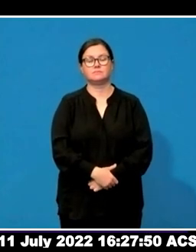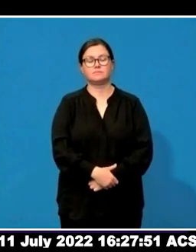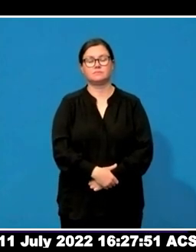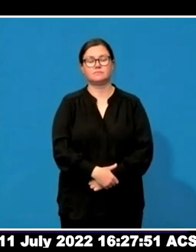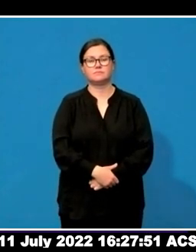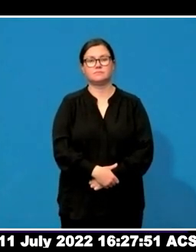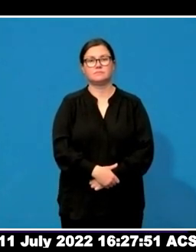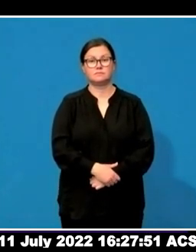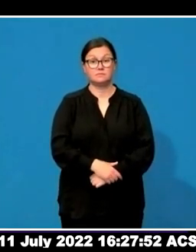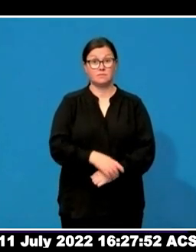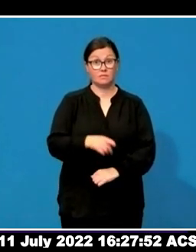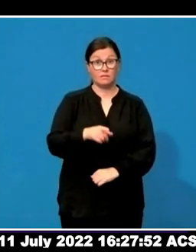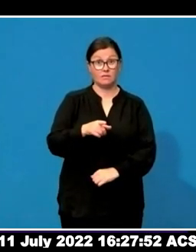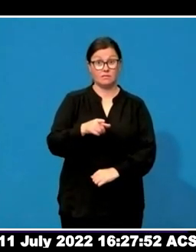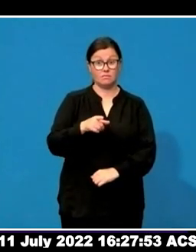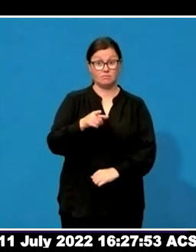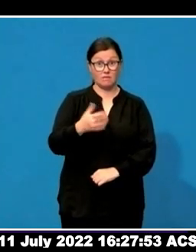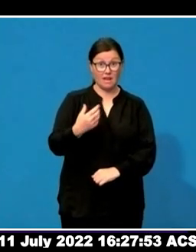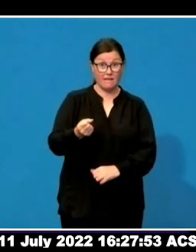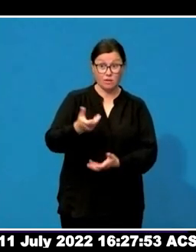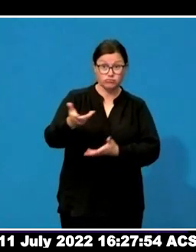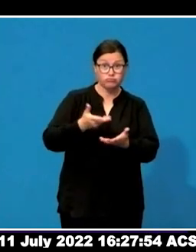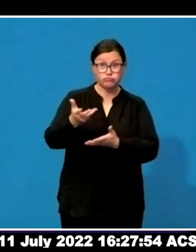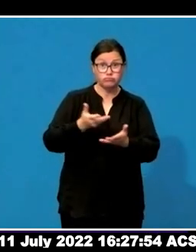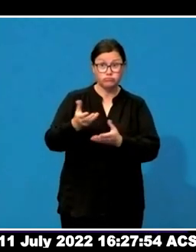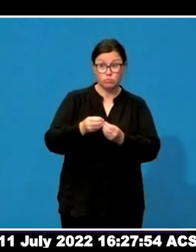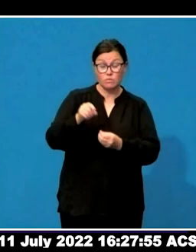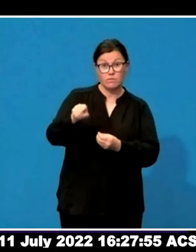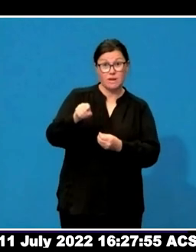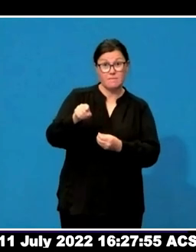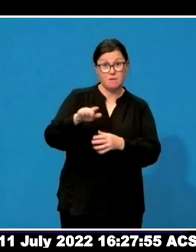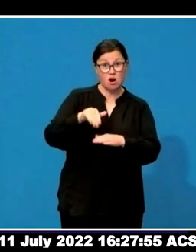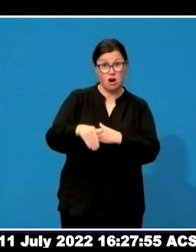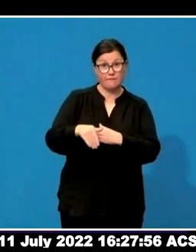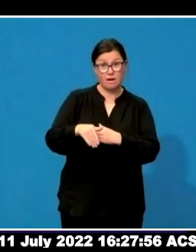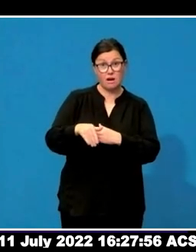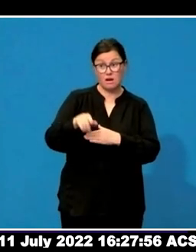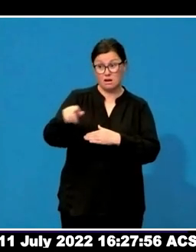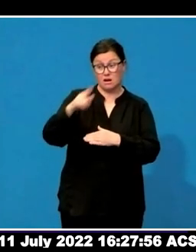And has there been any discussion around a provision of First Nations sign interpreters?